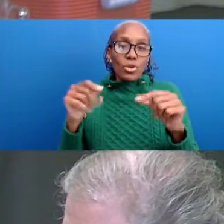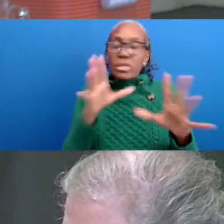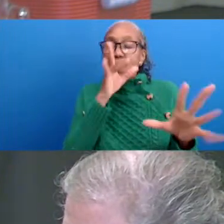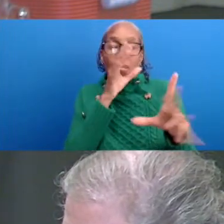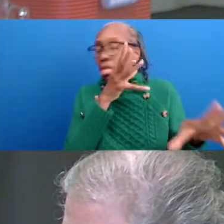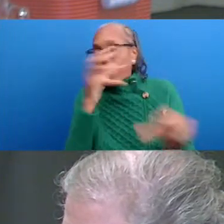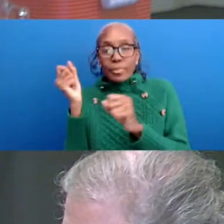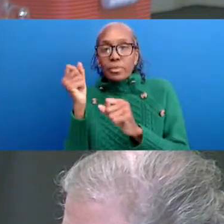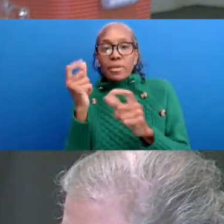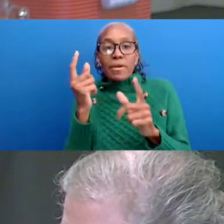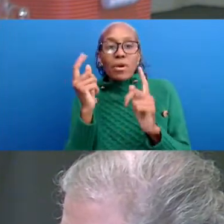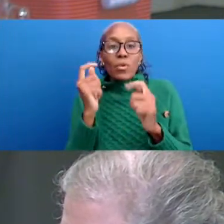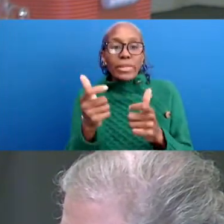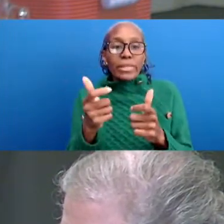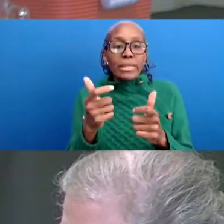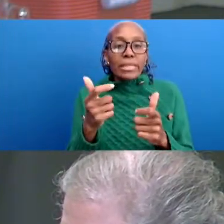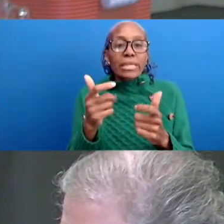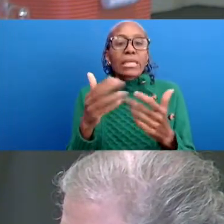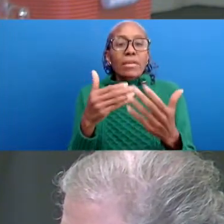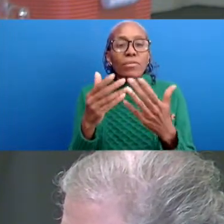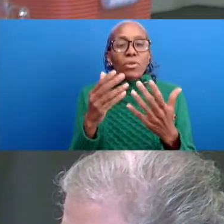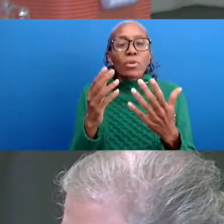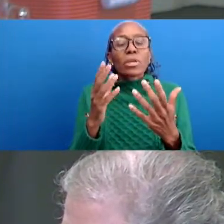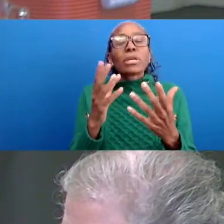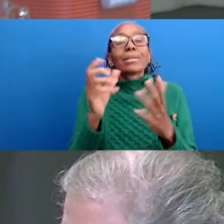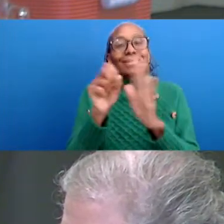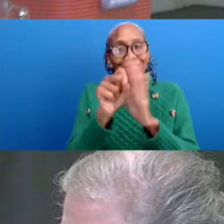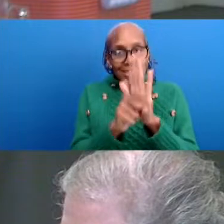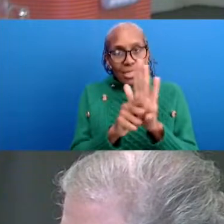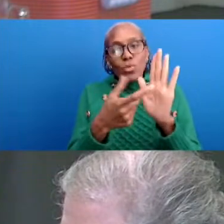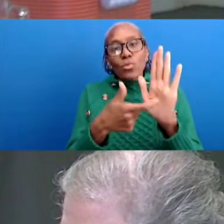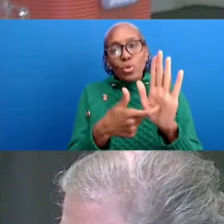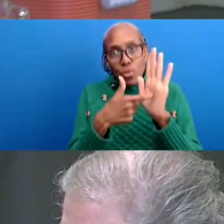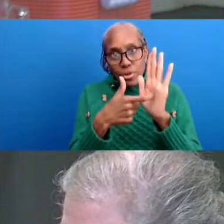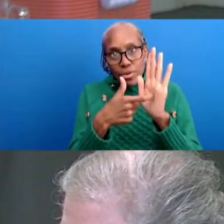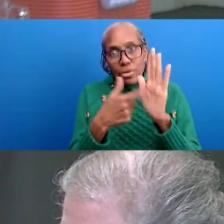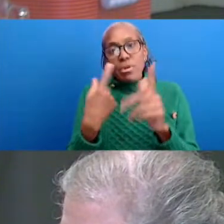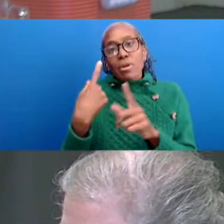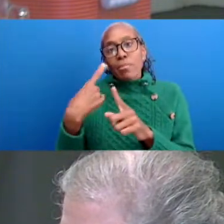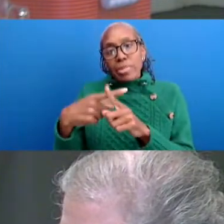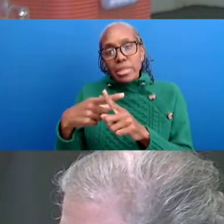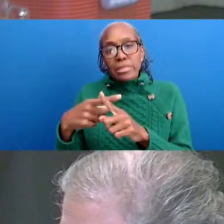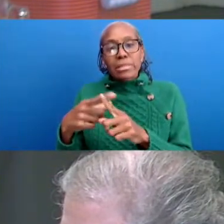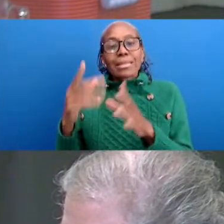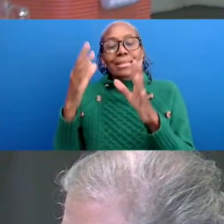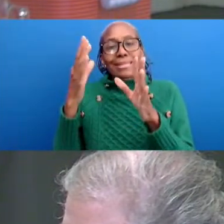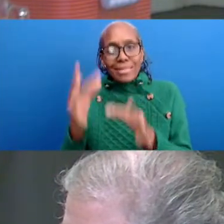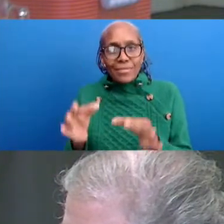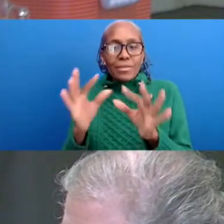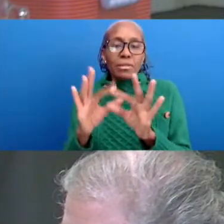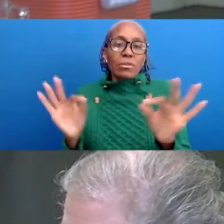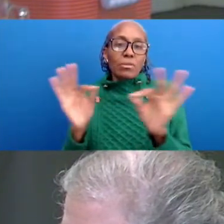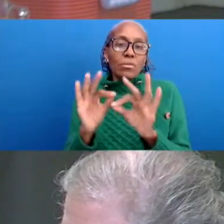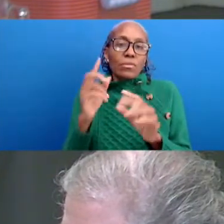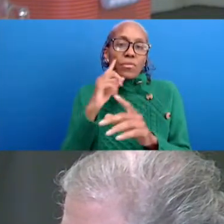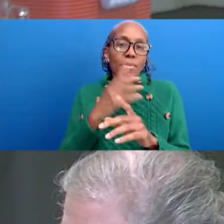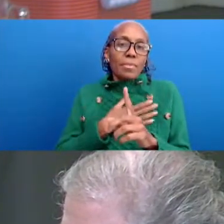SCORECARD. I SAID THAT SO FAST AND SO